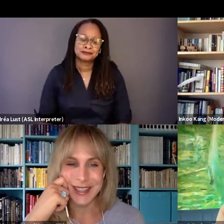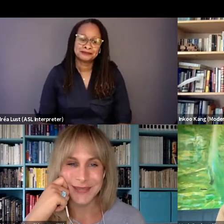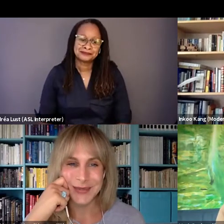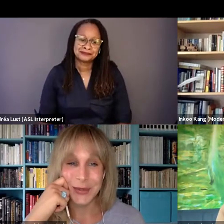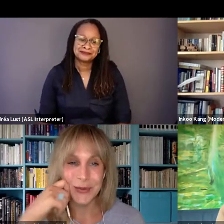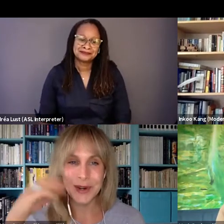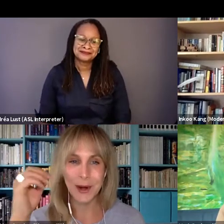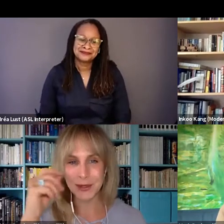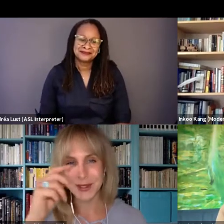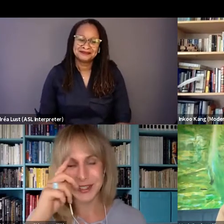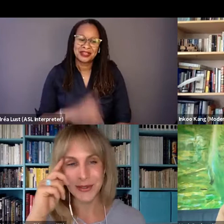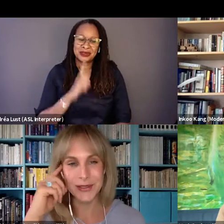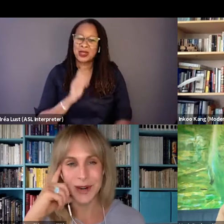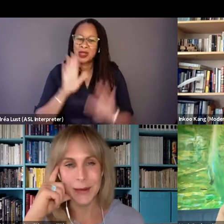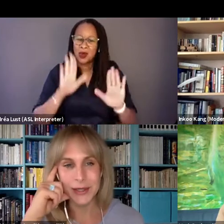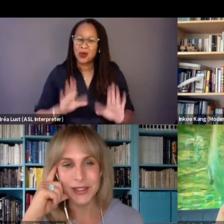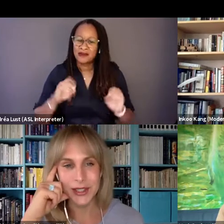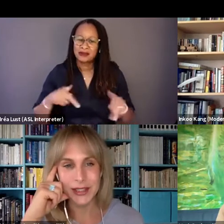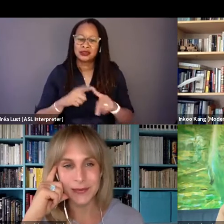Yeah, it was a wonderful opportunity to reframe history.